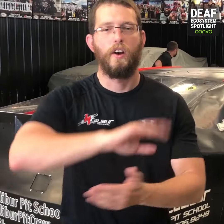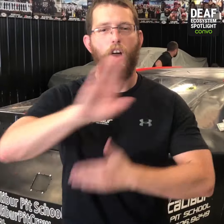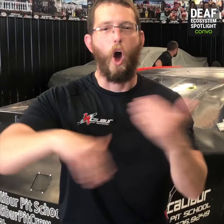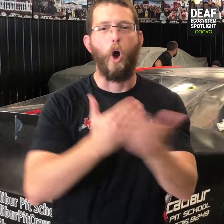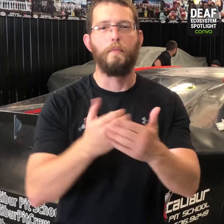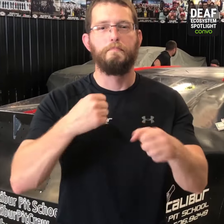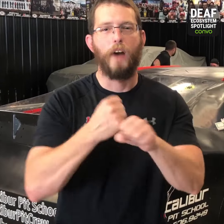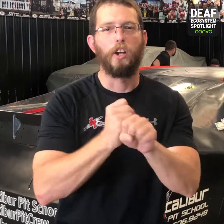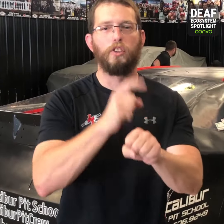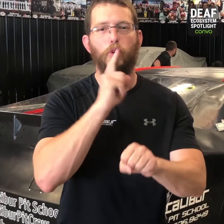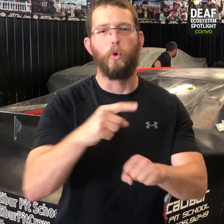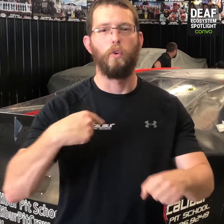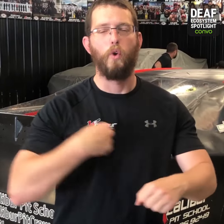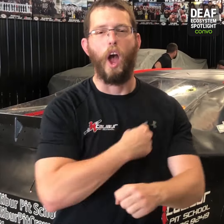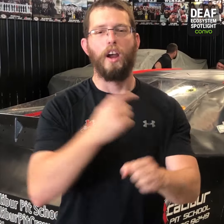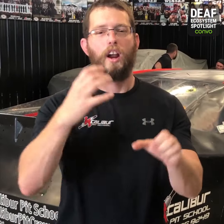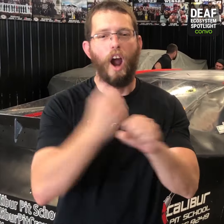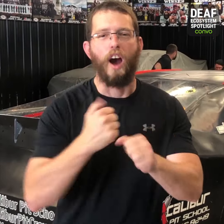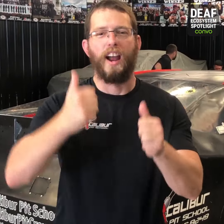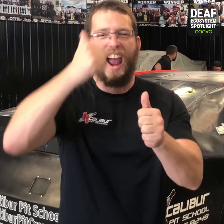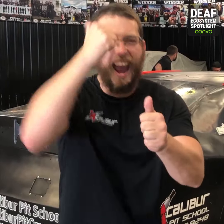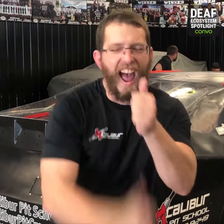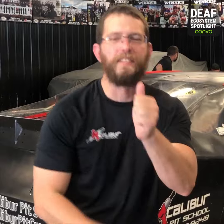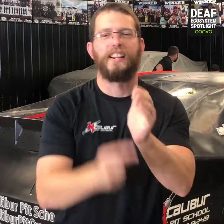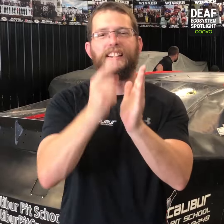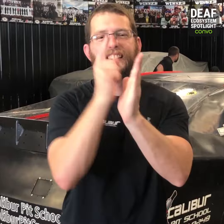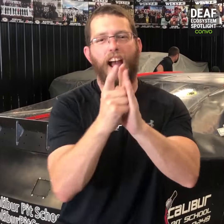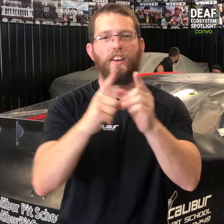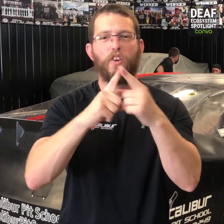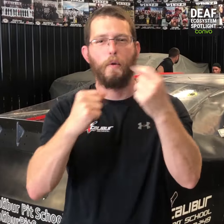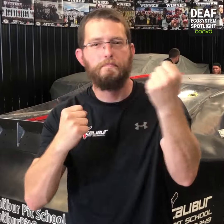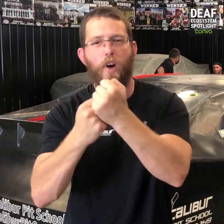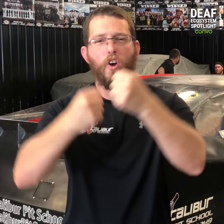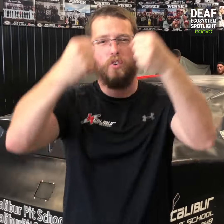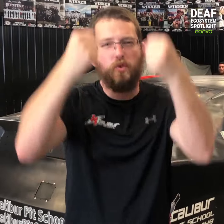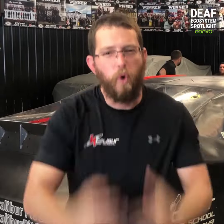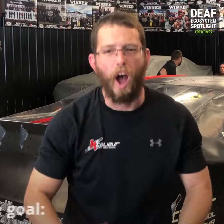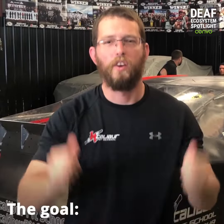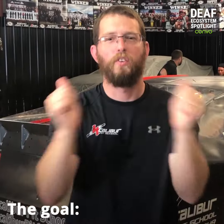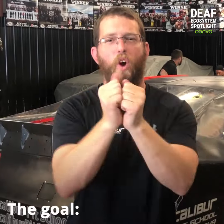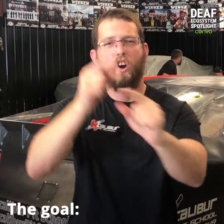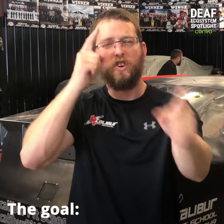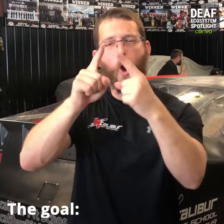All to make sure we get every millisecond supporting the driver with